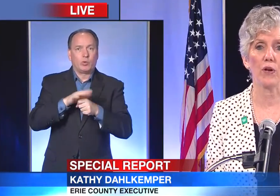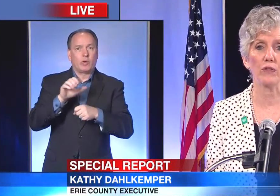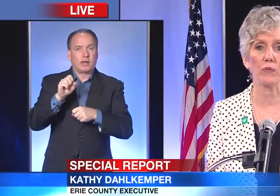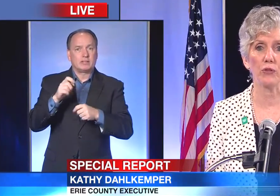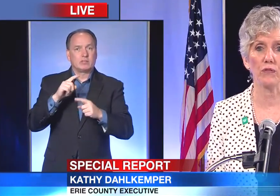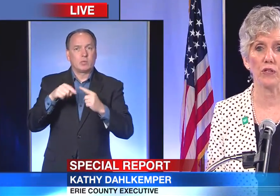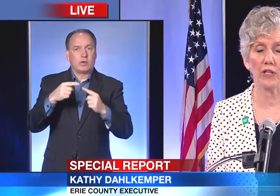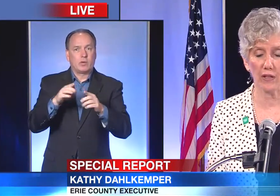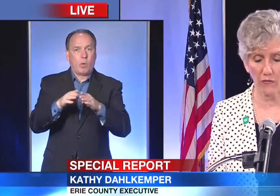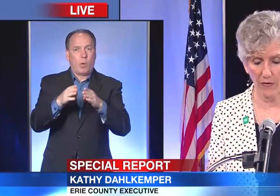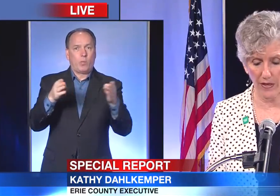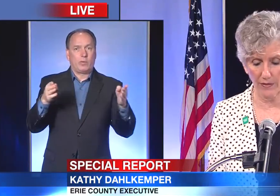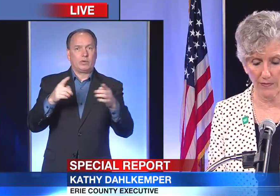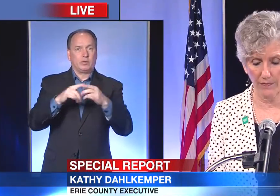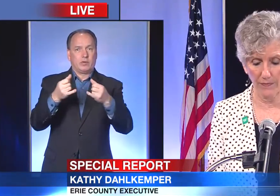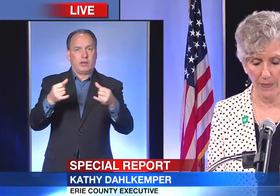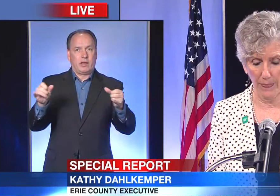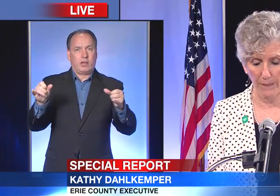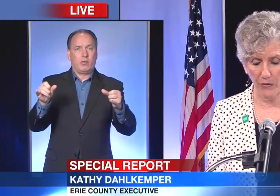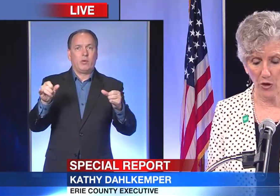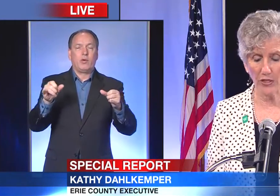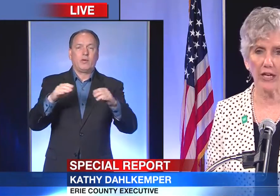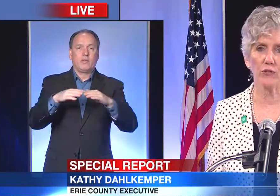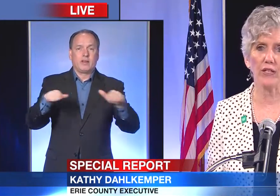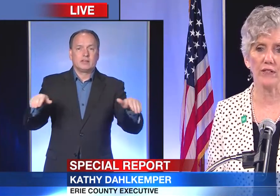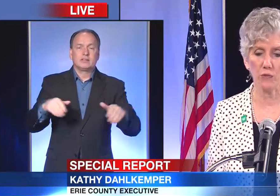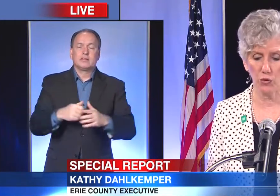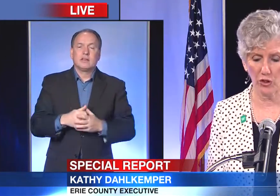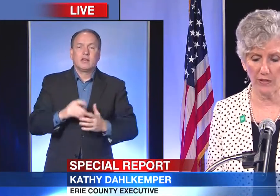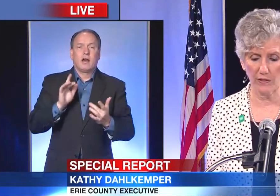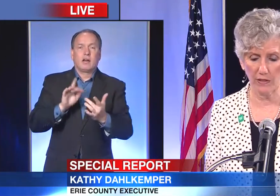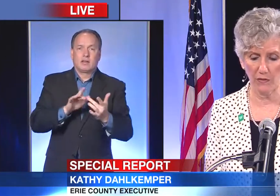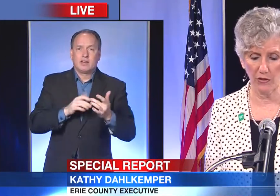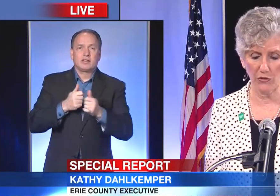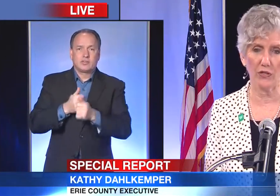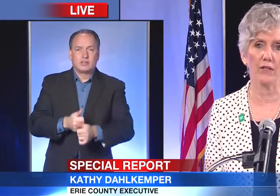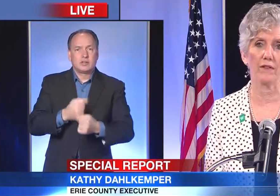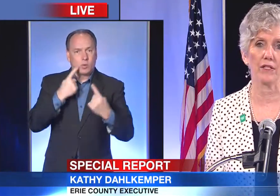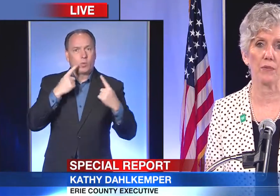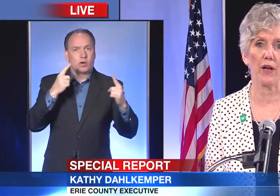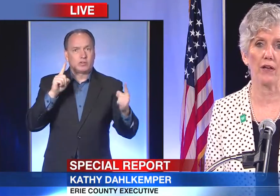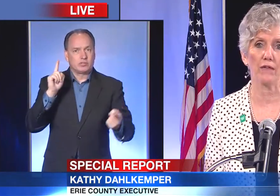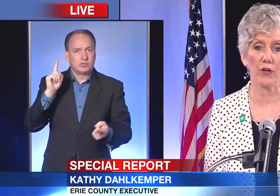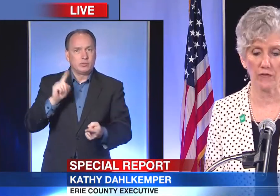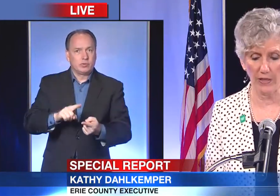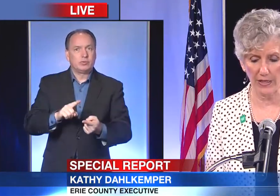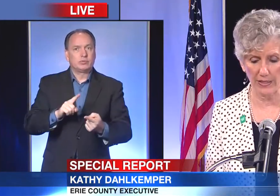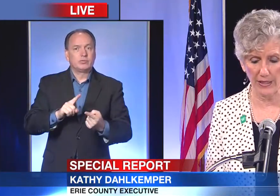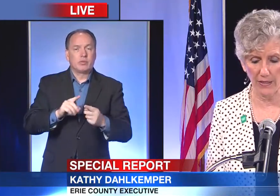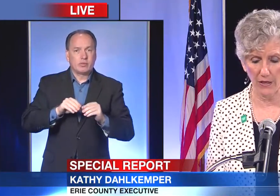CASE WE DO SEE A SPIKE, AN INCREASE IN OUR LOCAL CASES ONCE WE MOVE TO THE YELLOW PHASE.